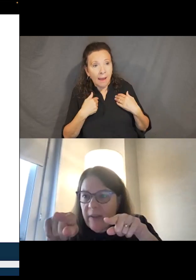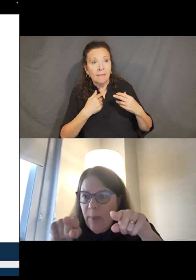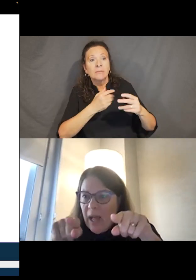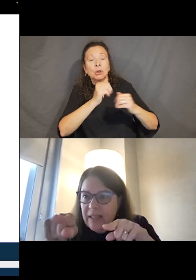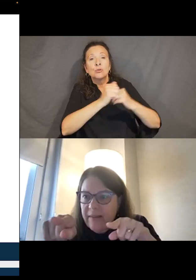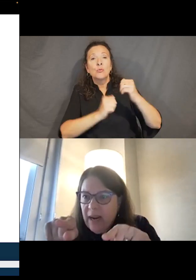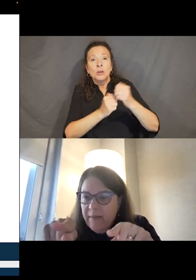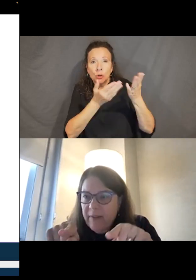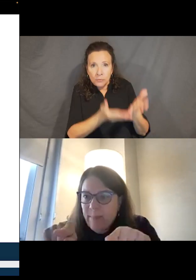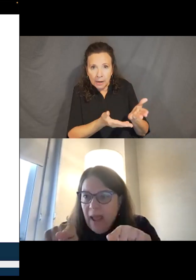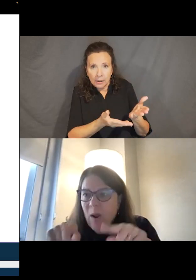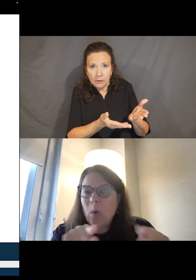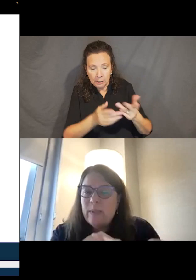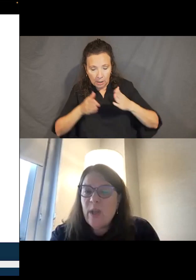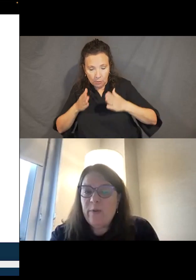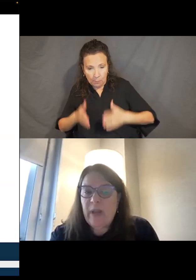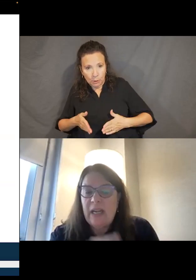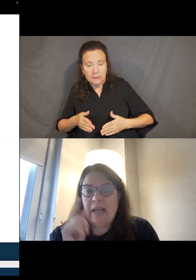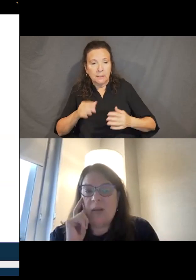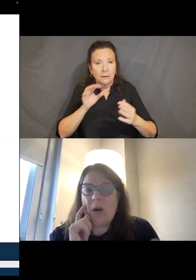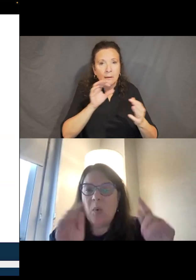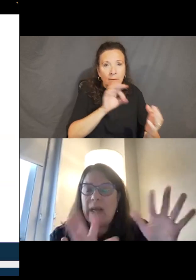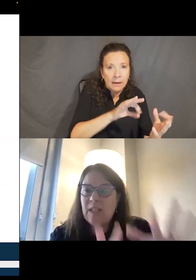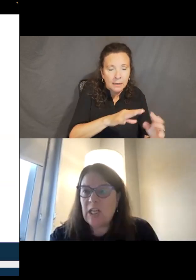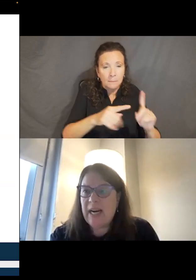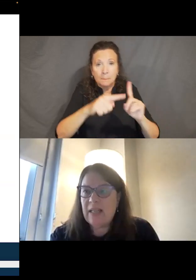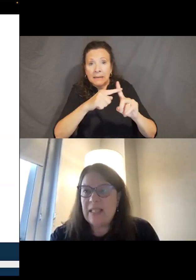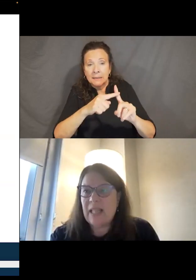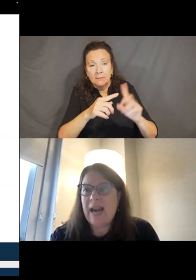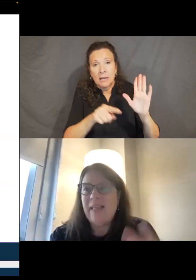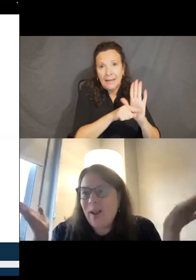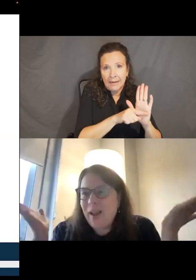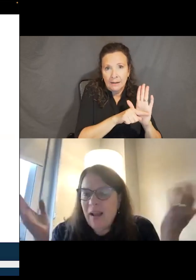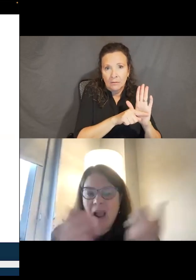positive or negative feedback. What was so funny is when I went to create this slide I thought, oh,